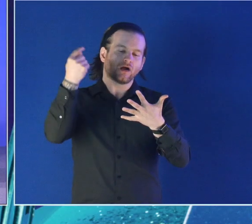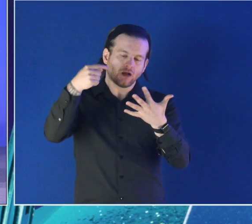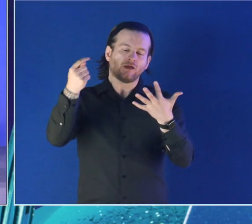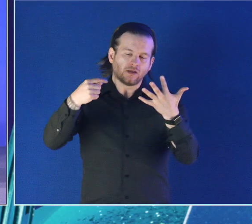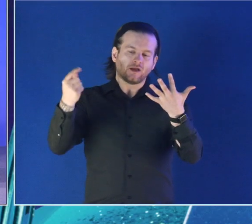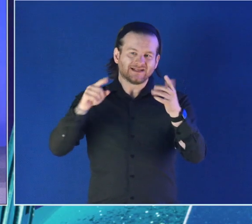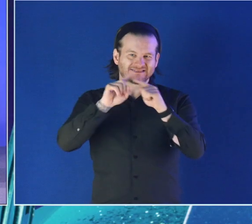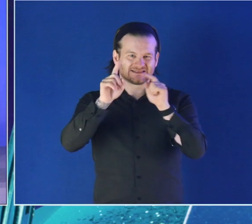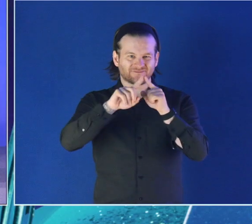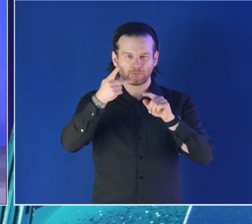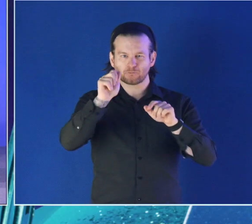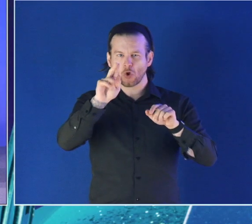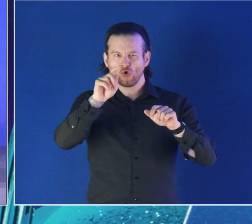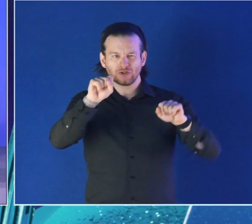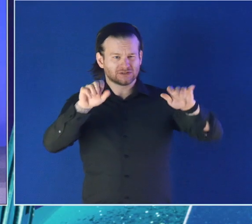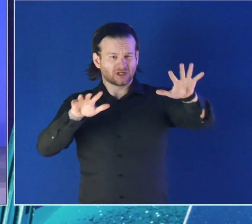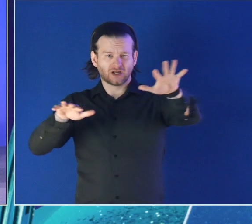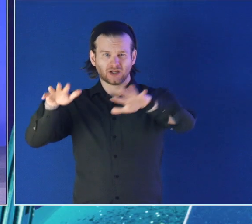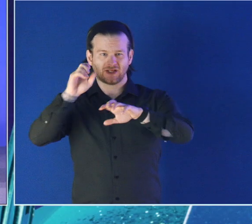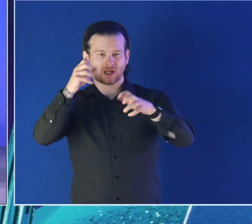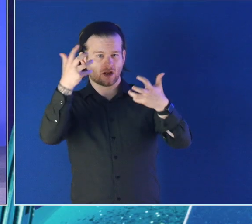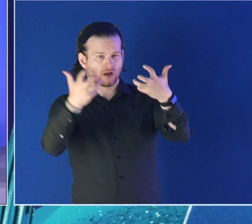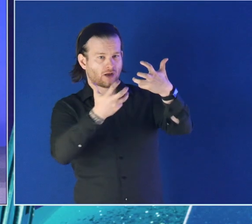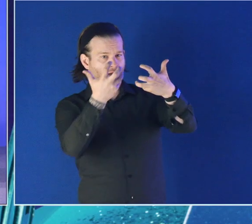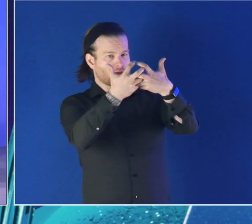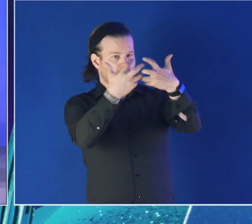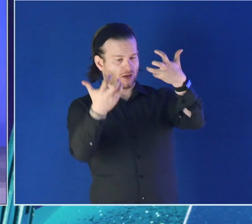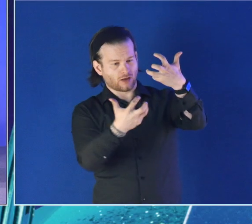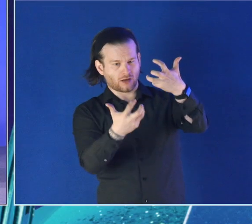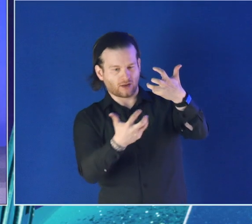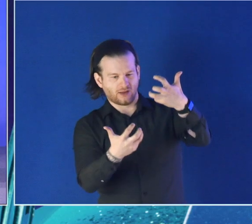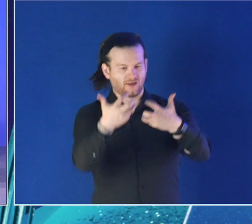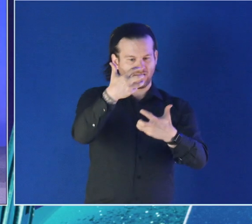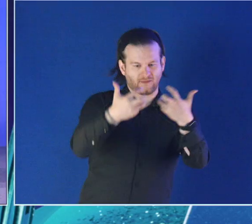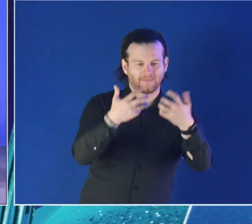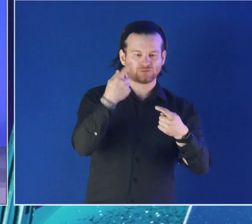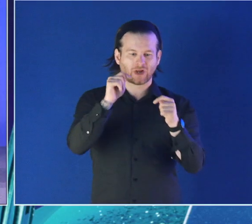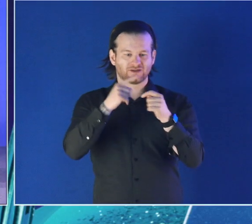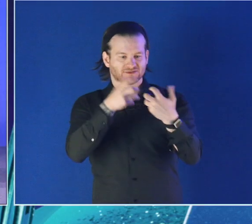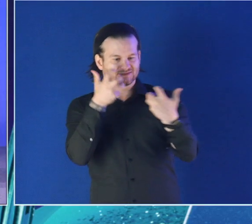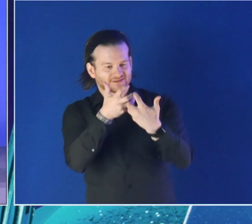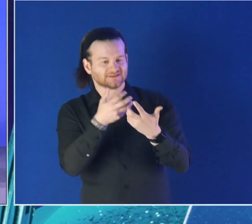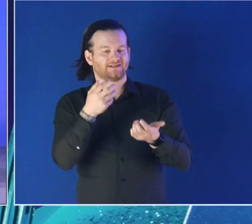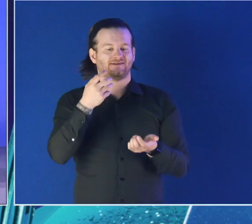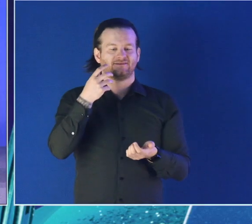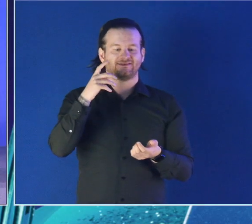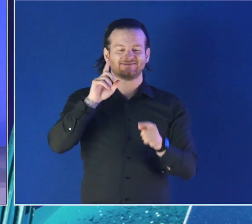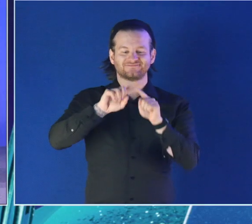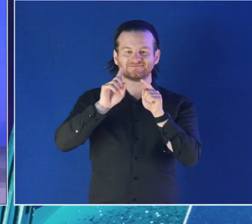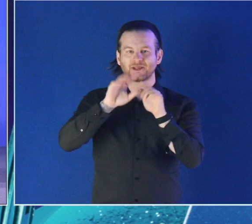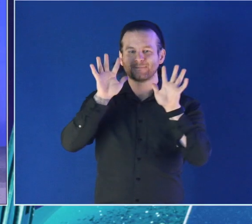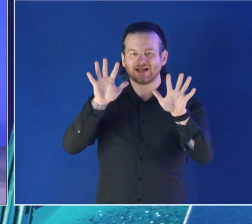led an amazing effort to try and get Custom Voice available through the Dashboard, giving people options.